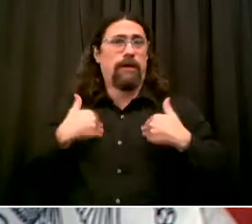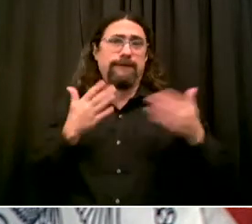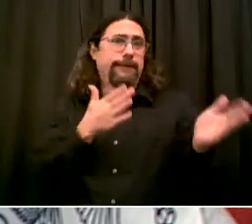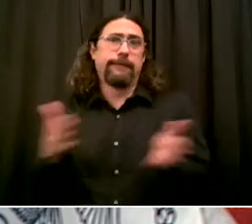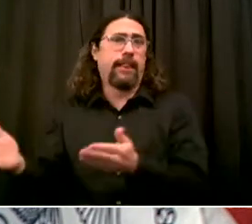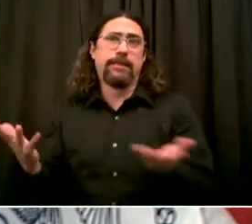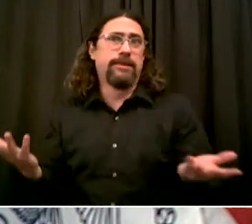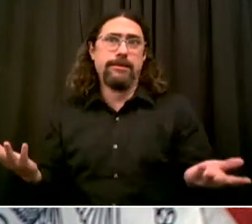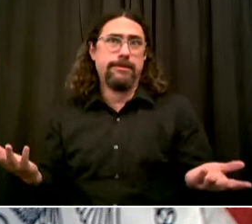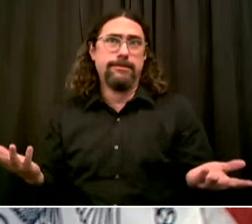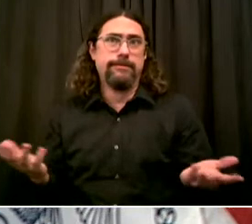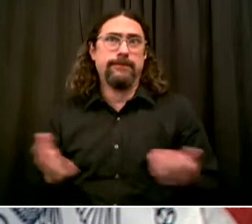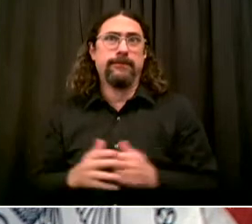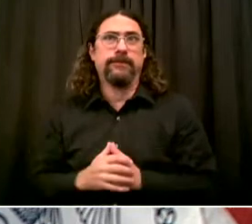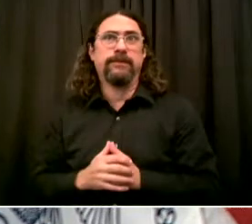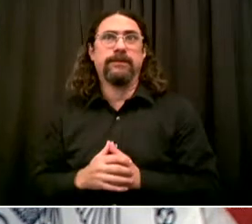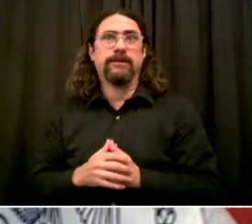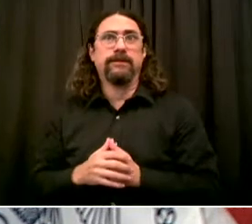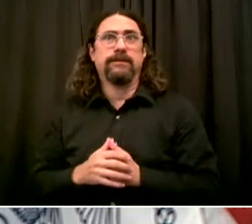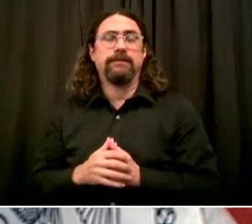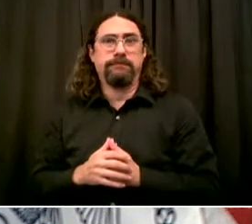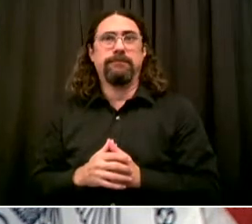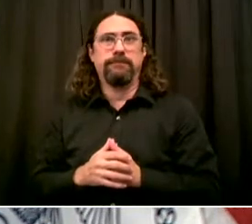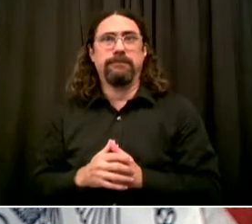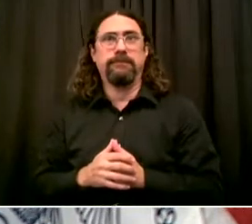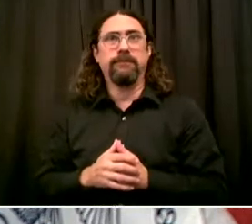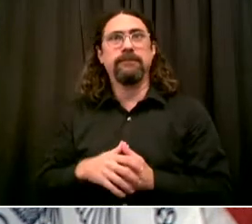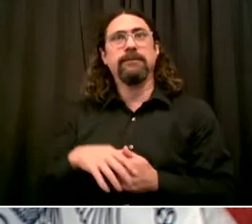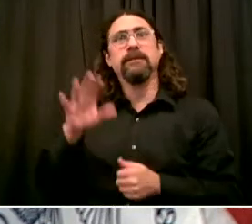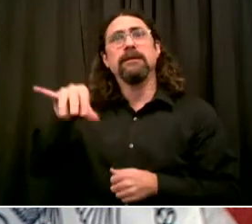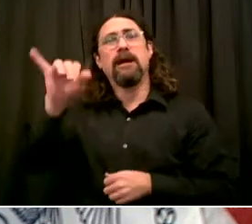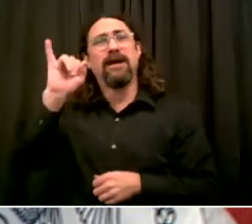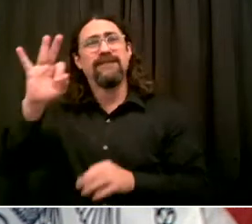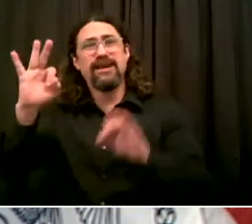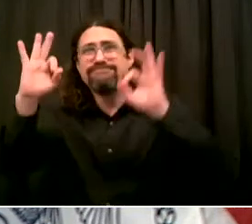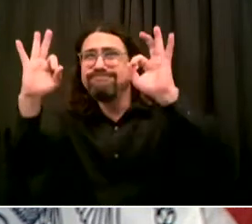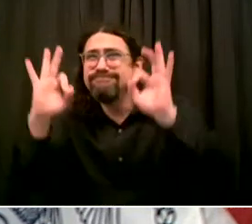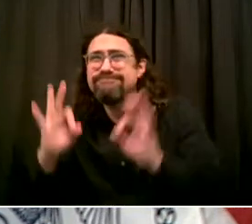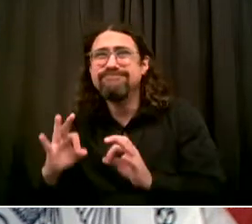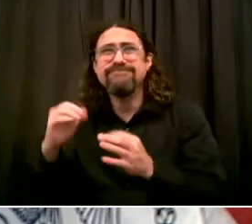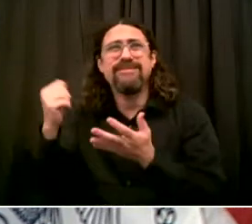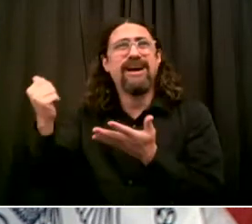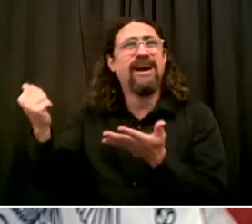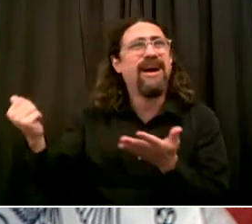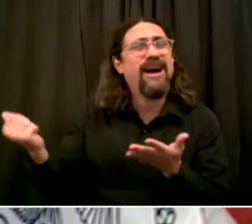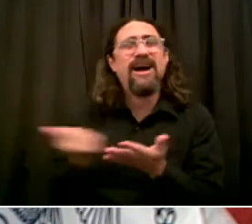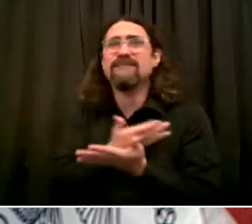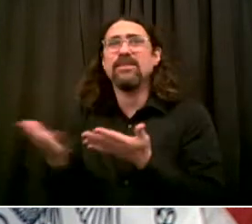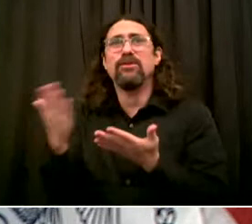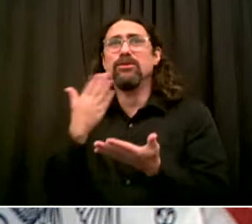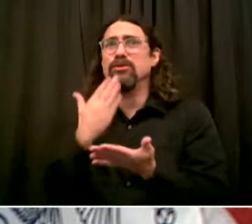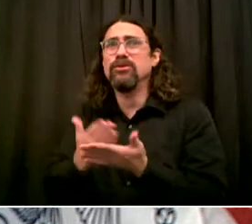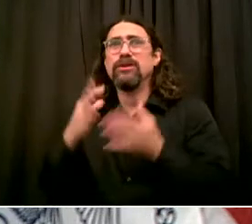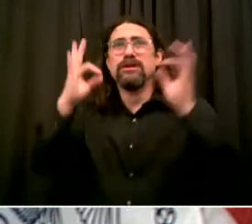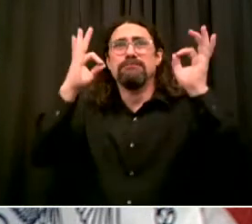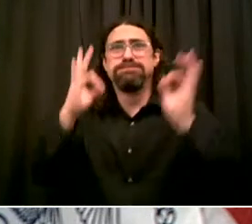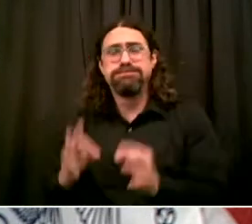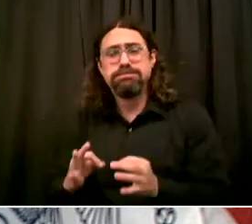SAY, CHRISTMAS. BUT RIGHT NOW, WITH THE REALITY WEWEA RERE FACING, CAN'T SEE TRAVELING TO